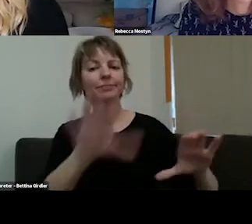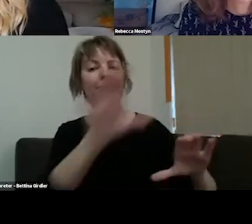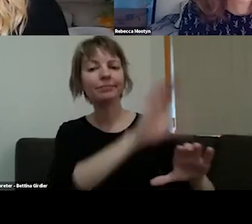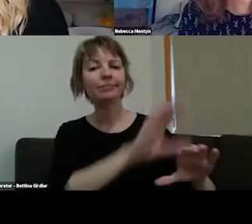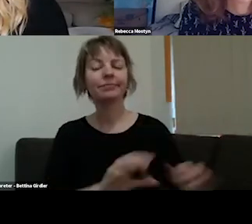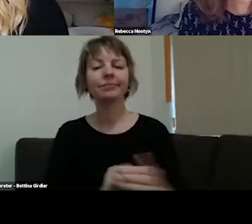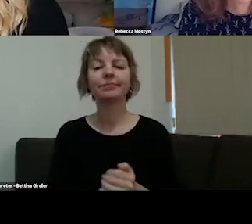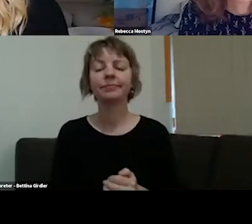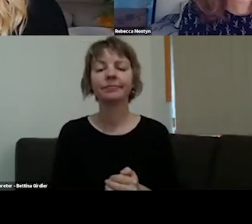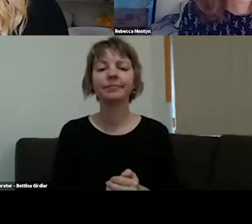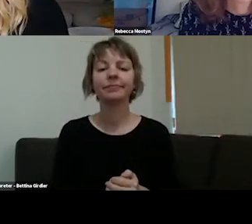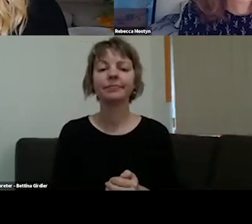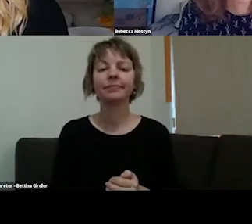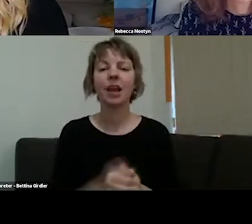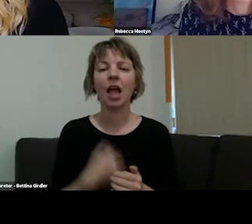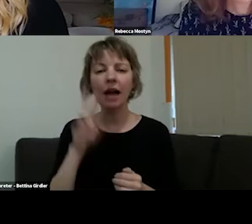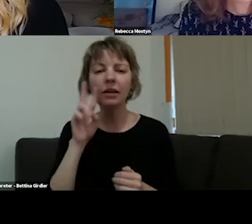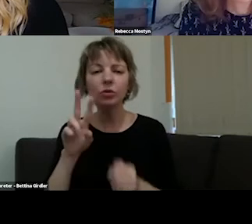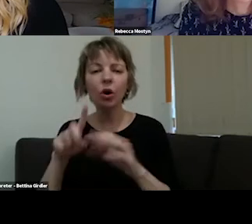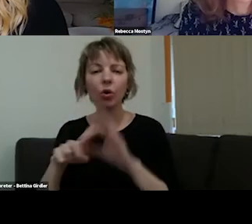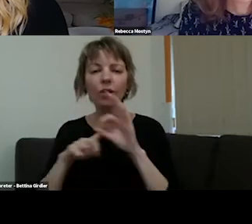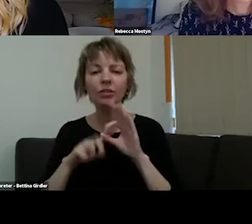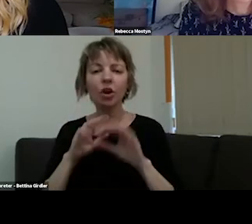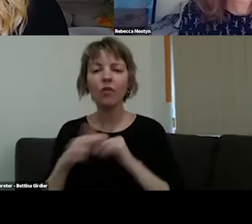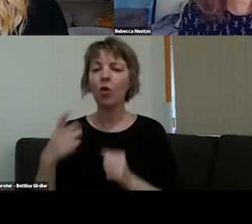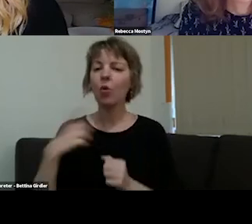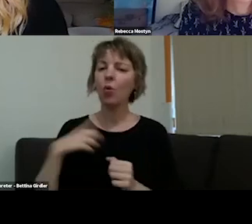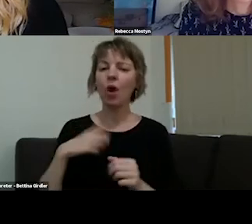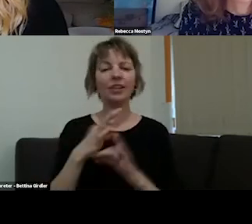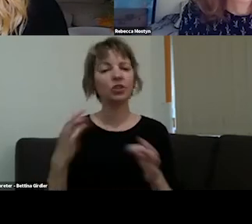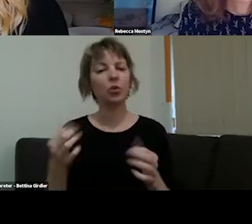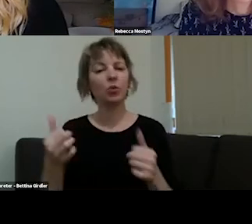I did see a question come up around why don't we use art therapists.